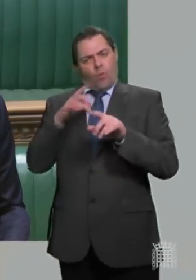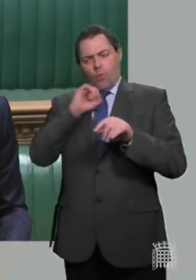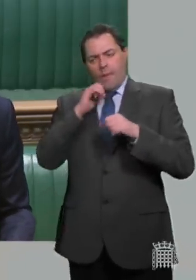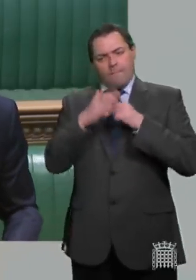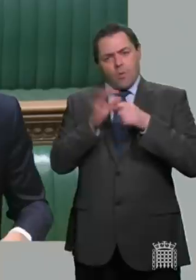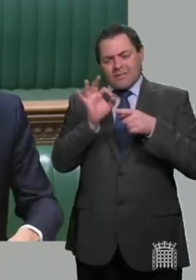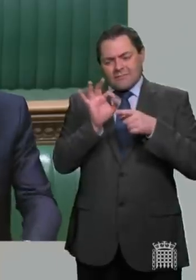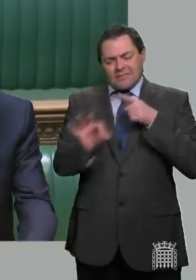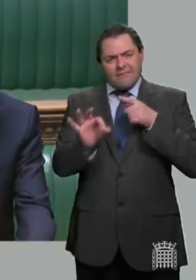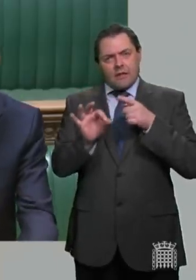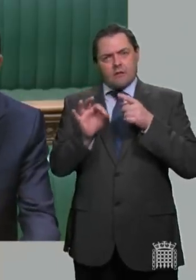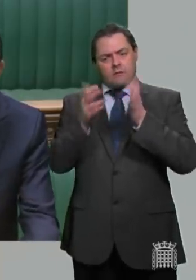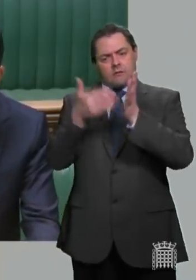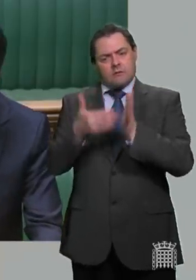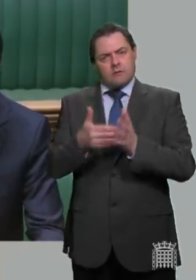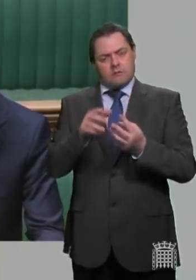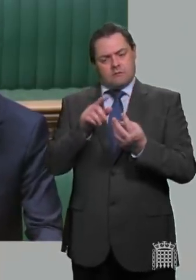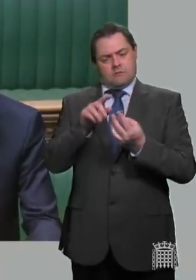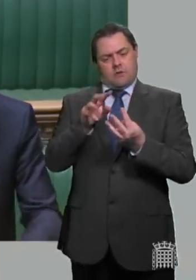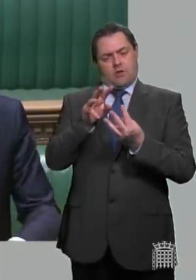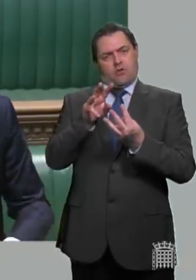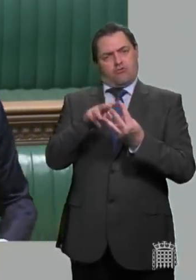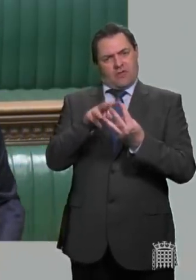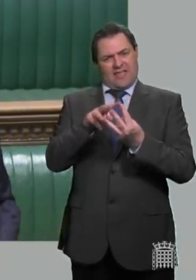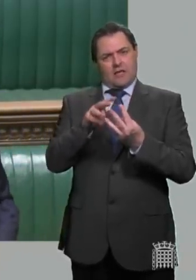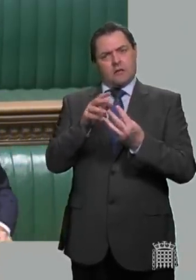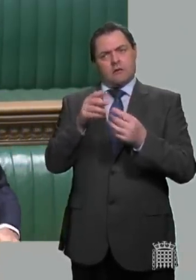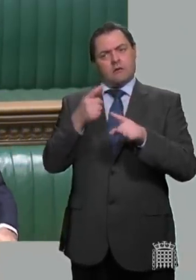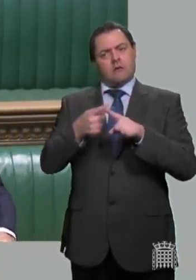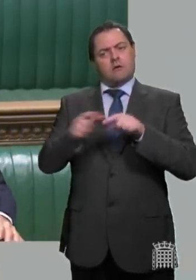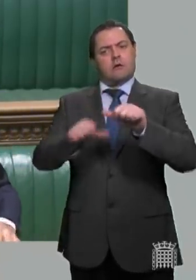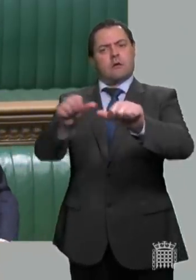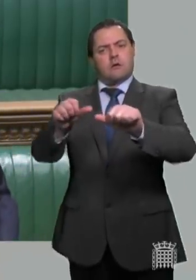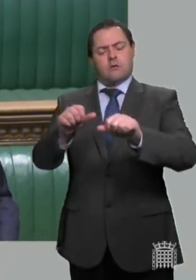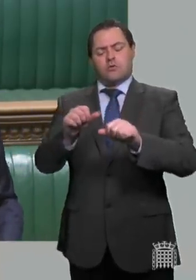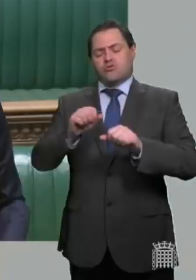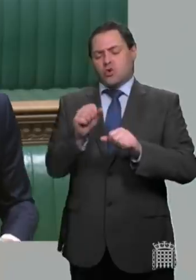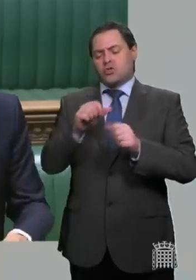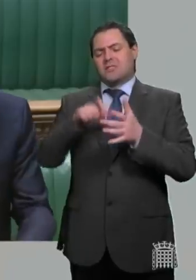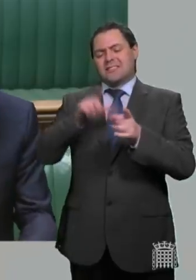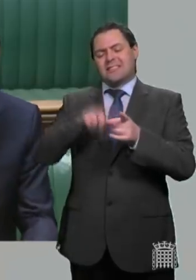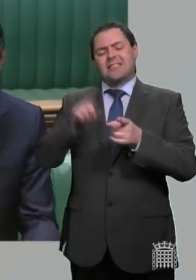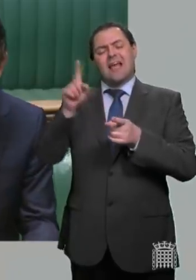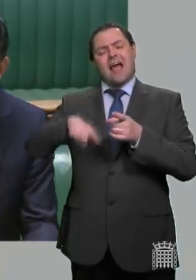with three accelerated Scottish city and growth deals in Ayrshire, Argyll and Bute, and Falkirk;